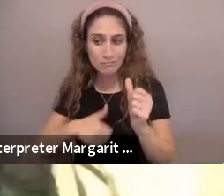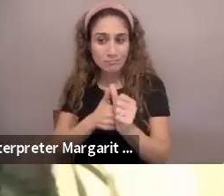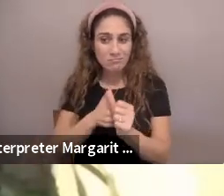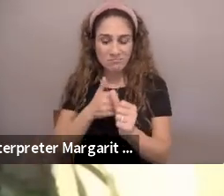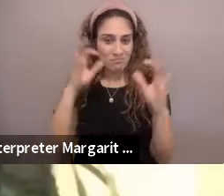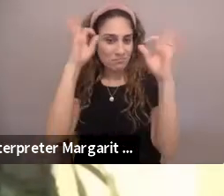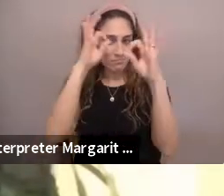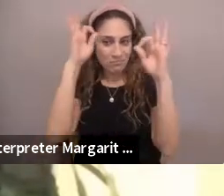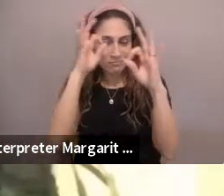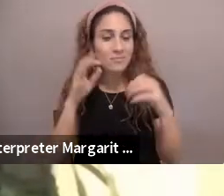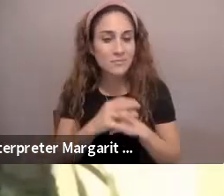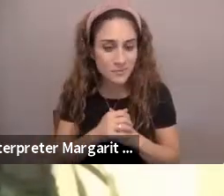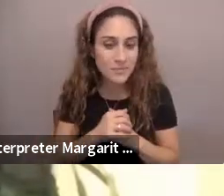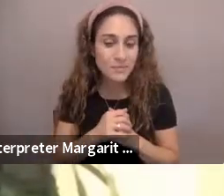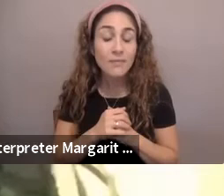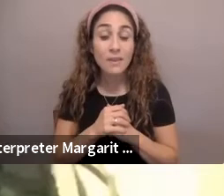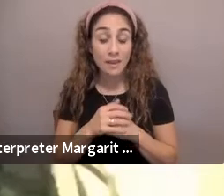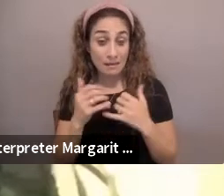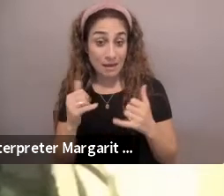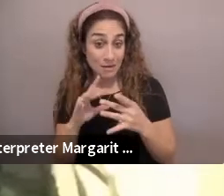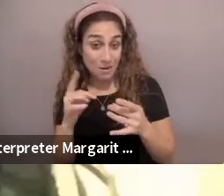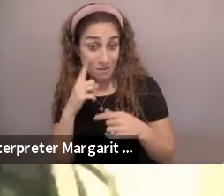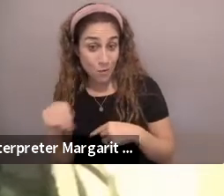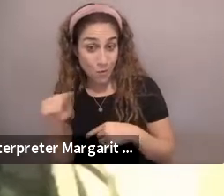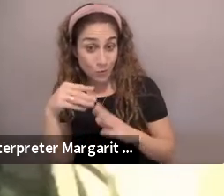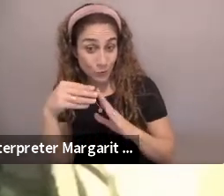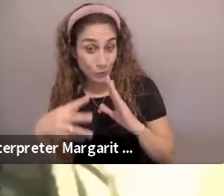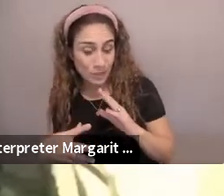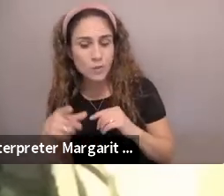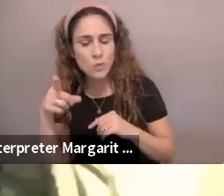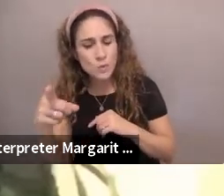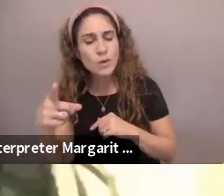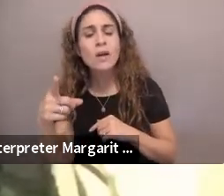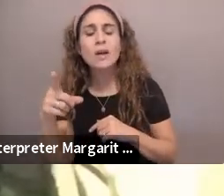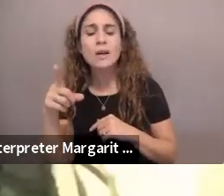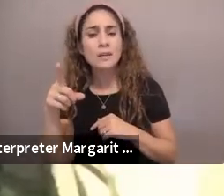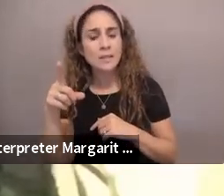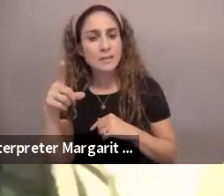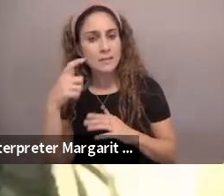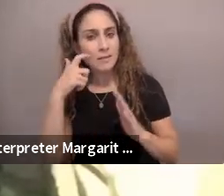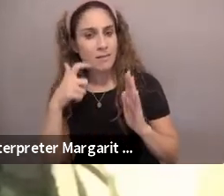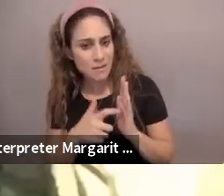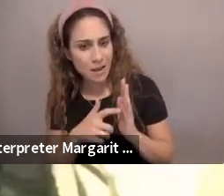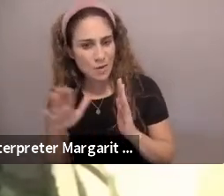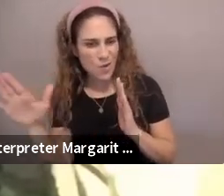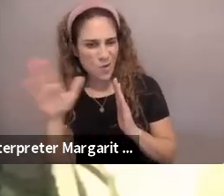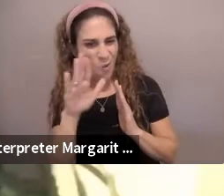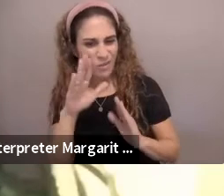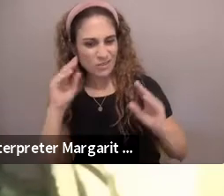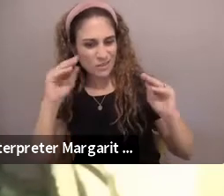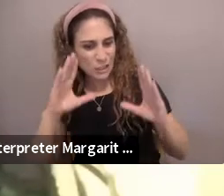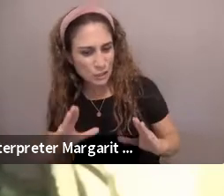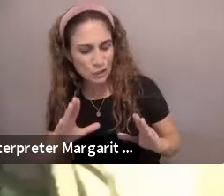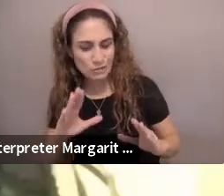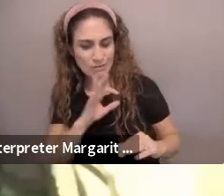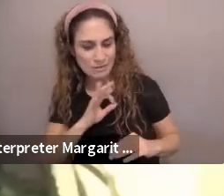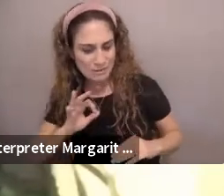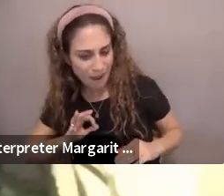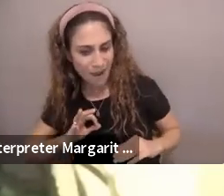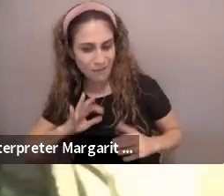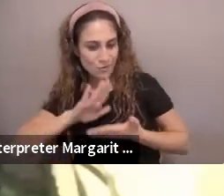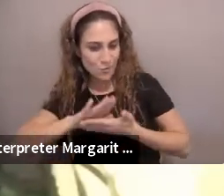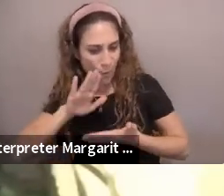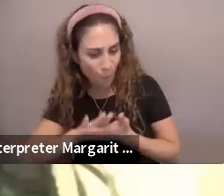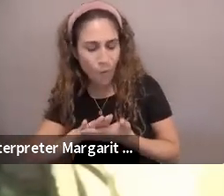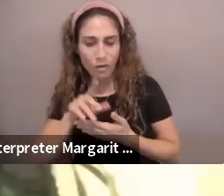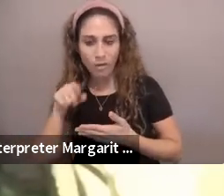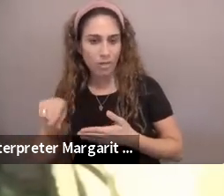To the students and knowledge, all the effort that your instructors and institutions are doing to keep your learnings going